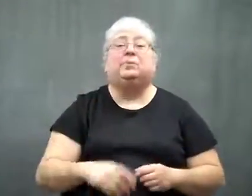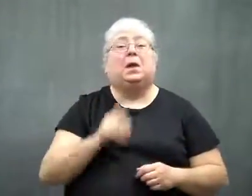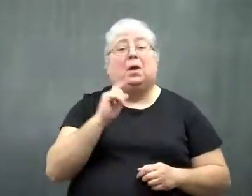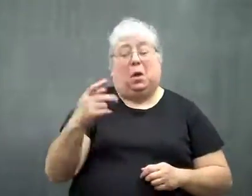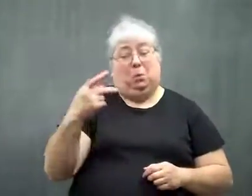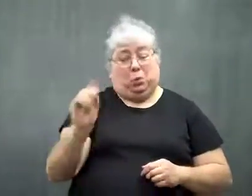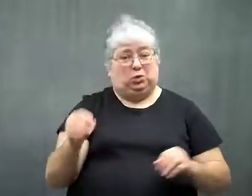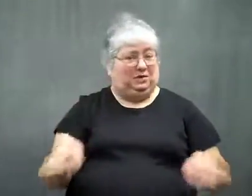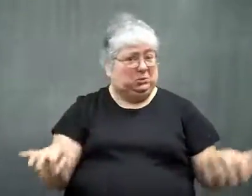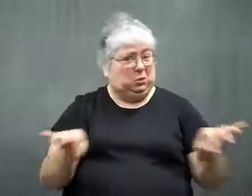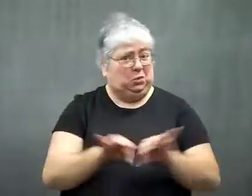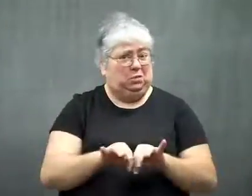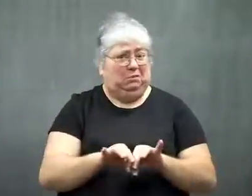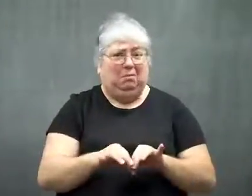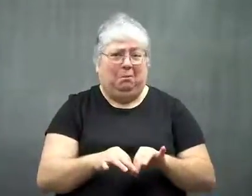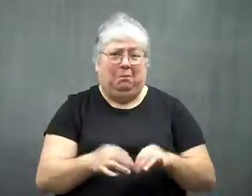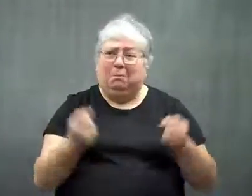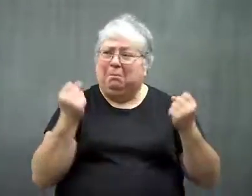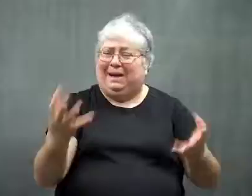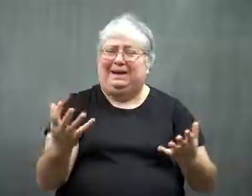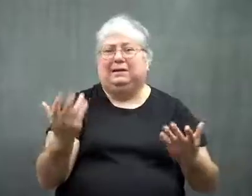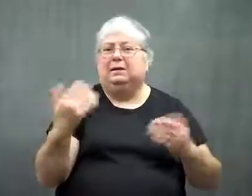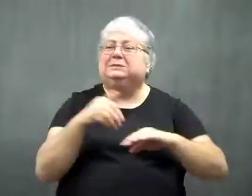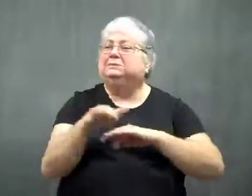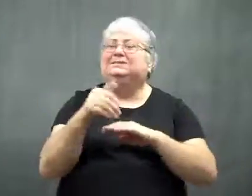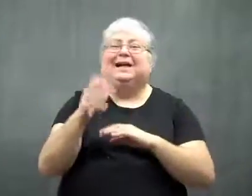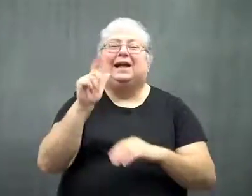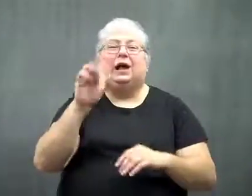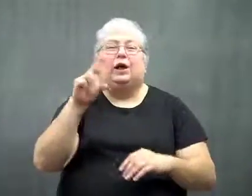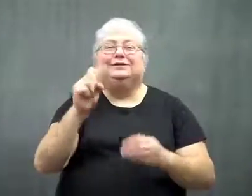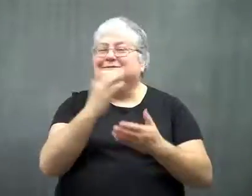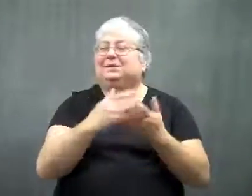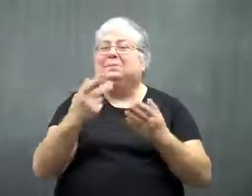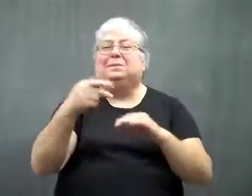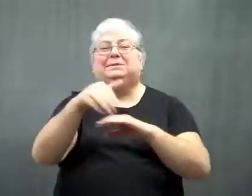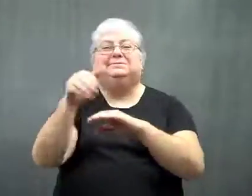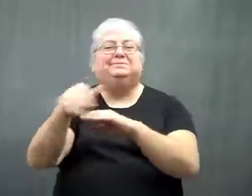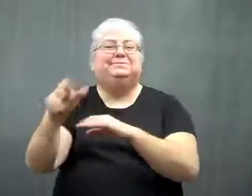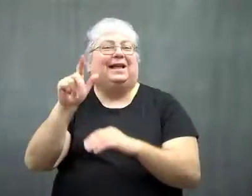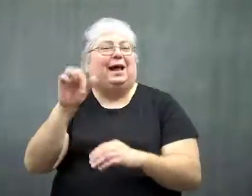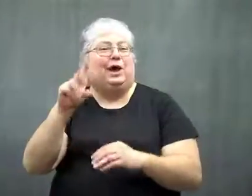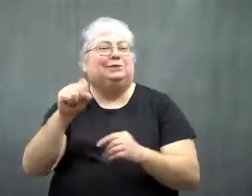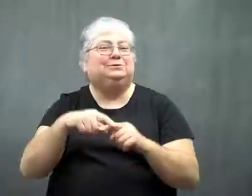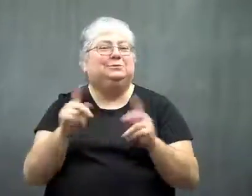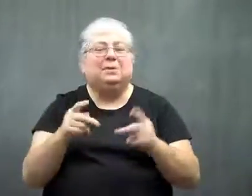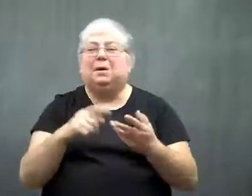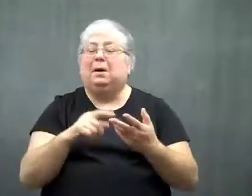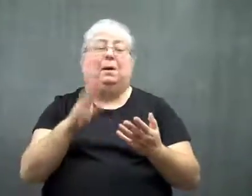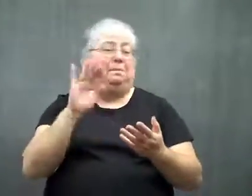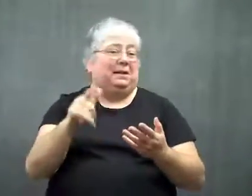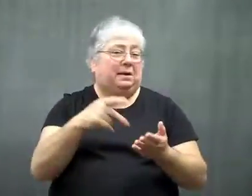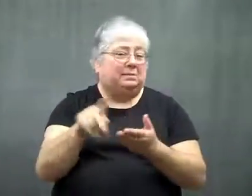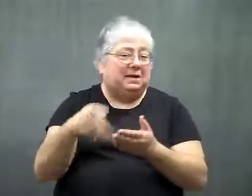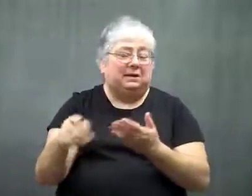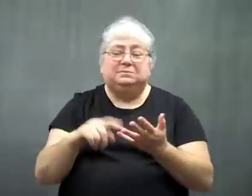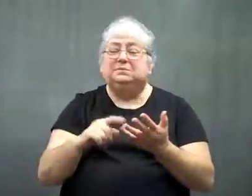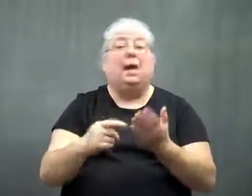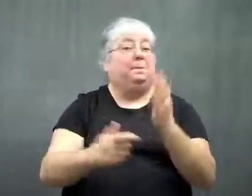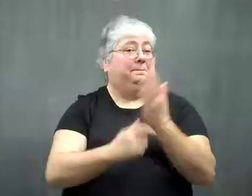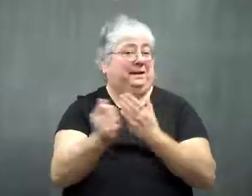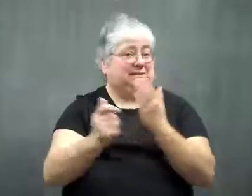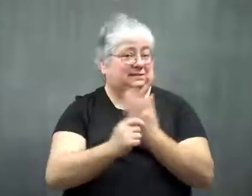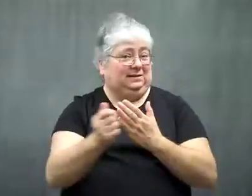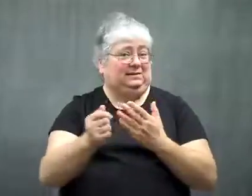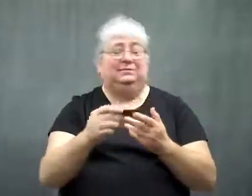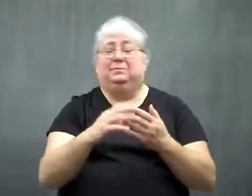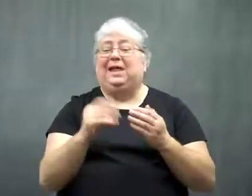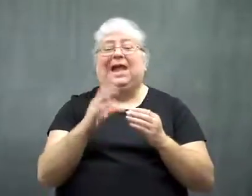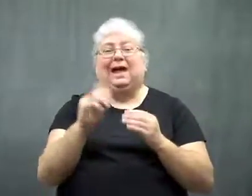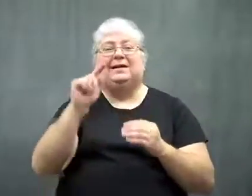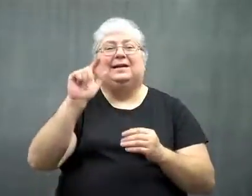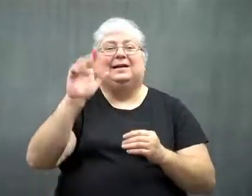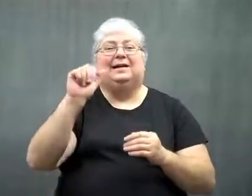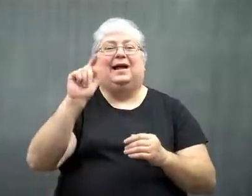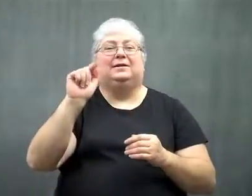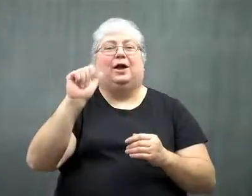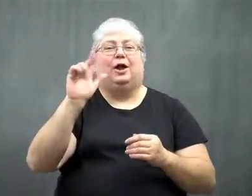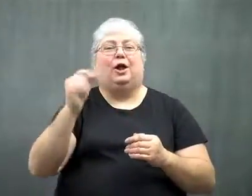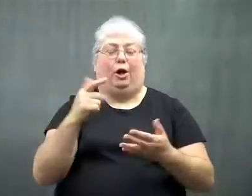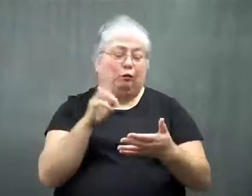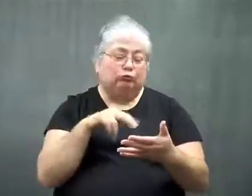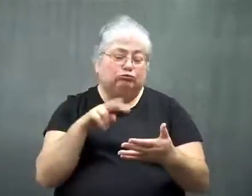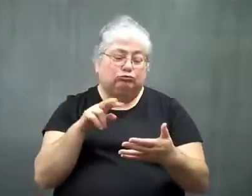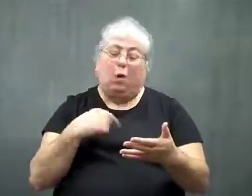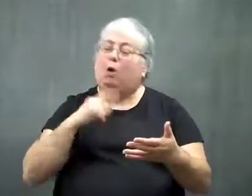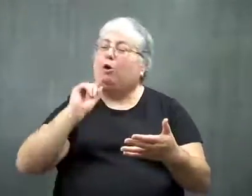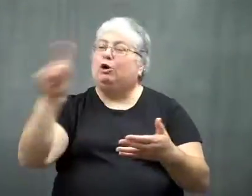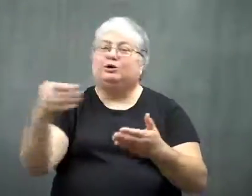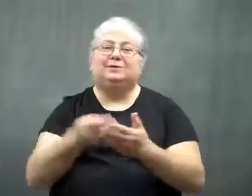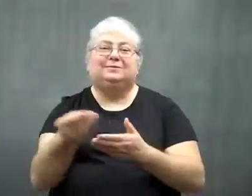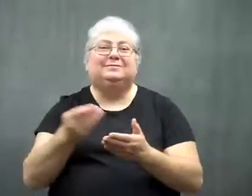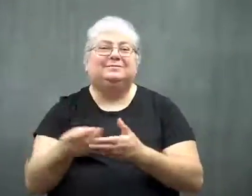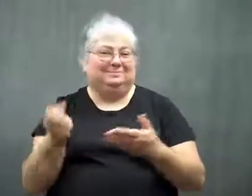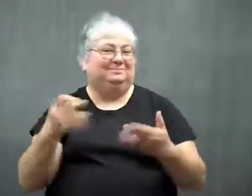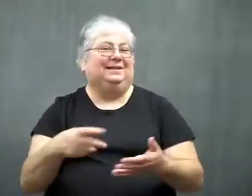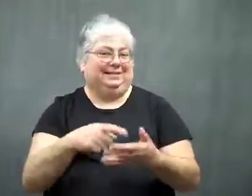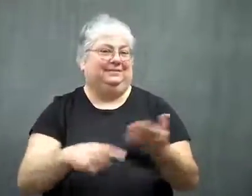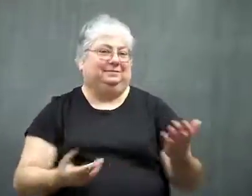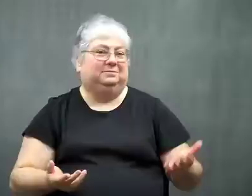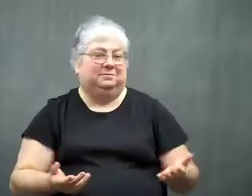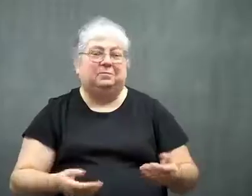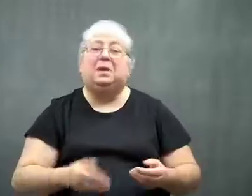The post office is essential for sending cards, paying bills, sending magazines,